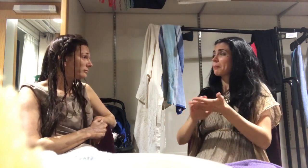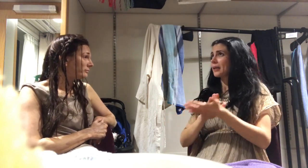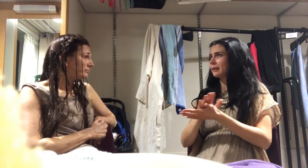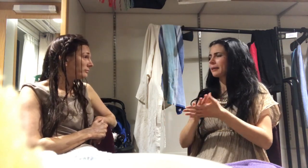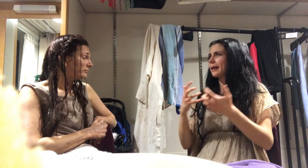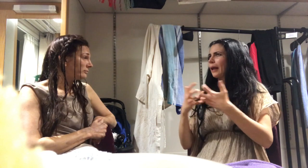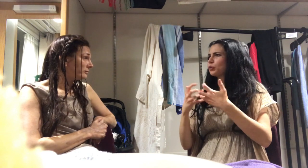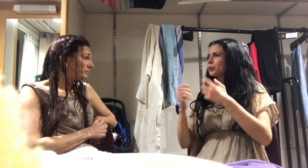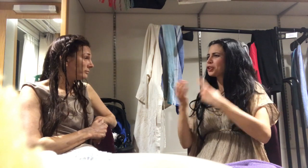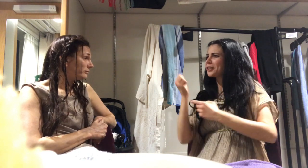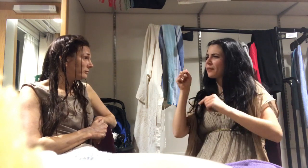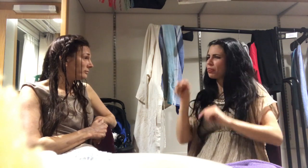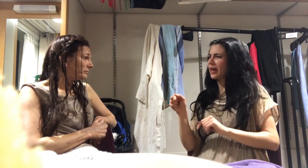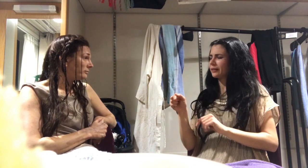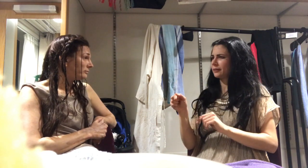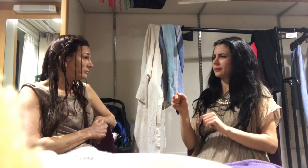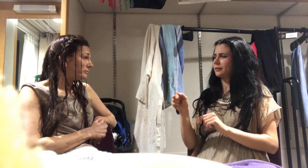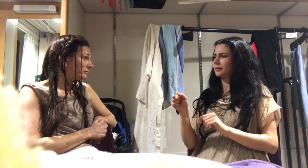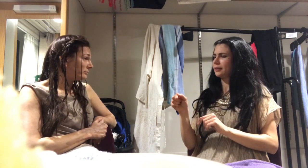So, how do we achieve this...(natural voice over moments)